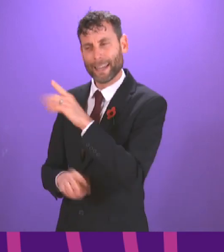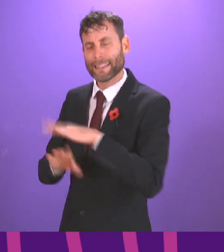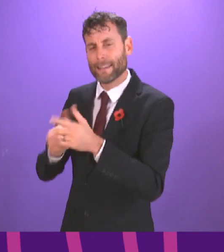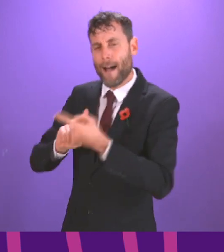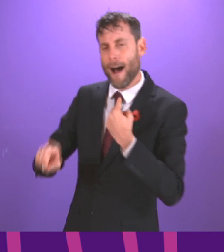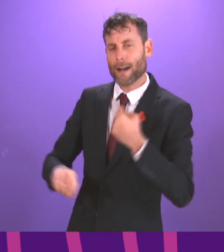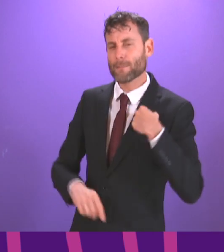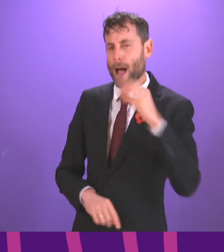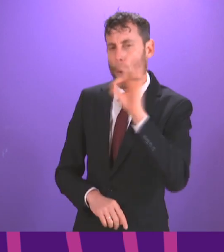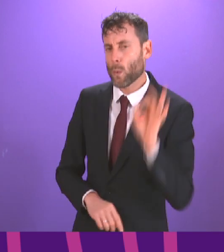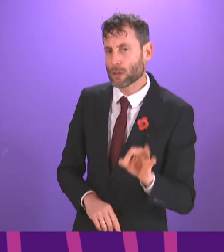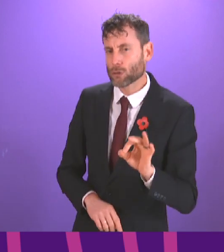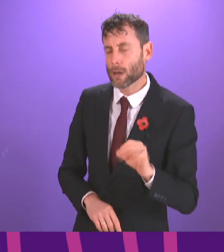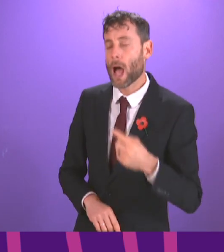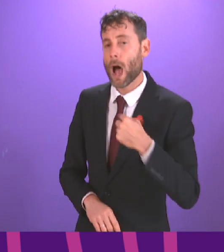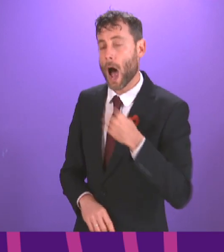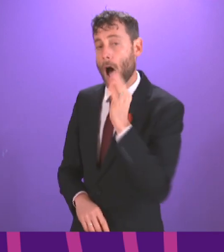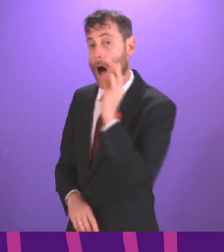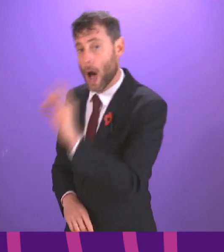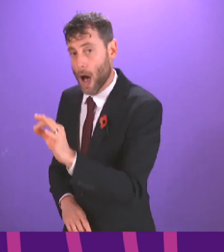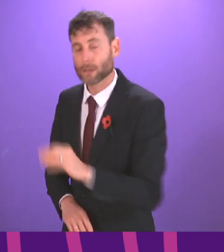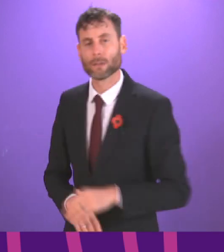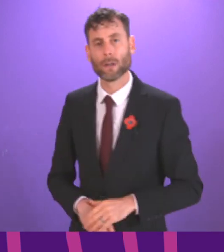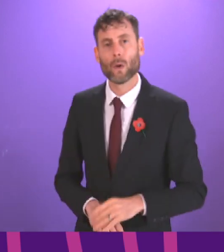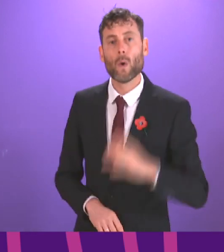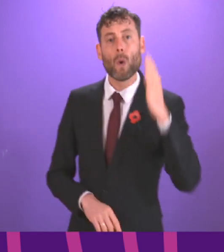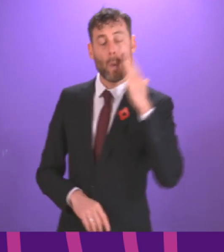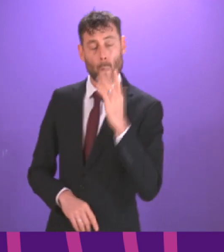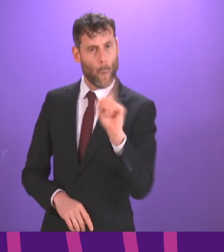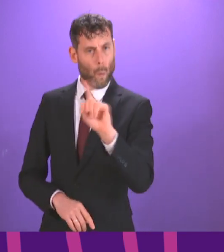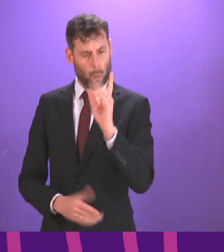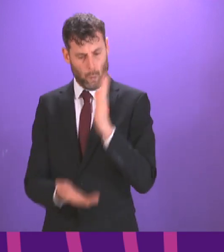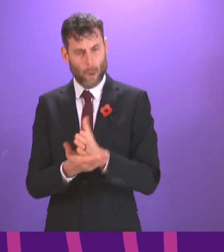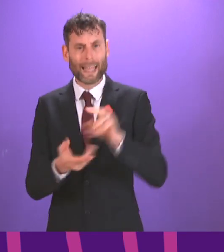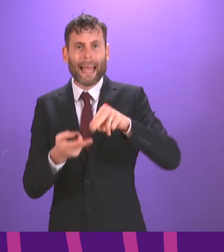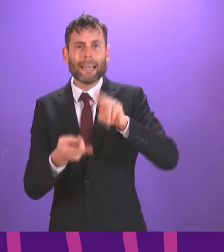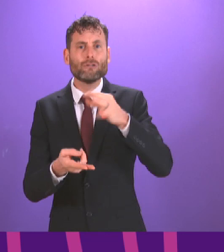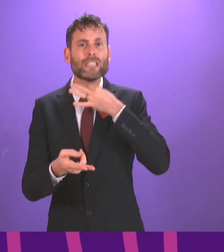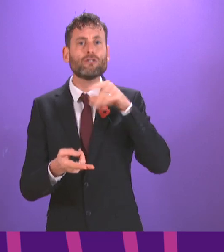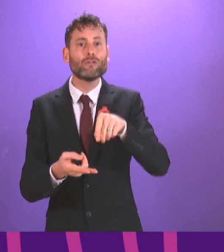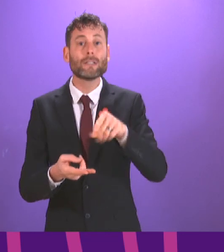risk was. When someone tested positive for Covid before being transferred to a care home, the report